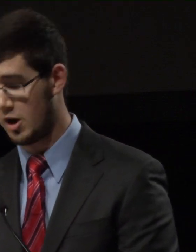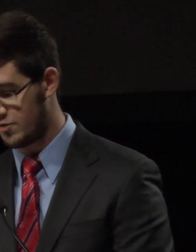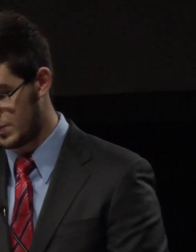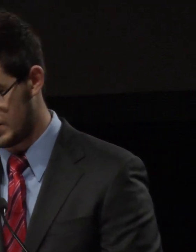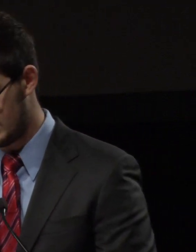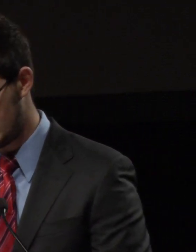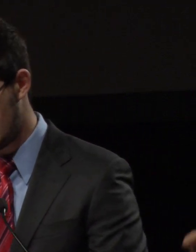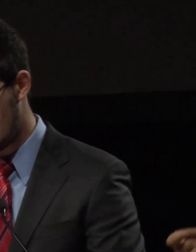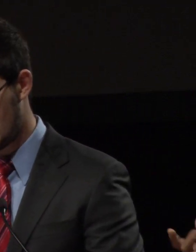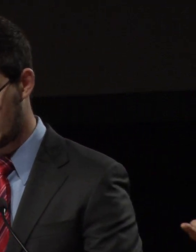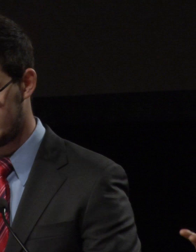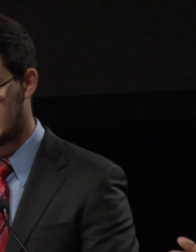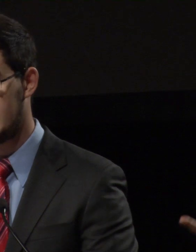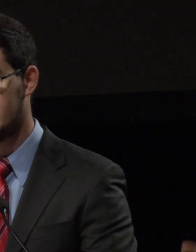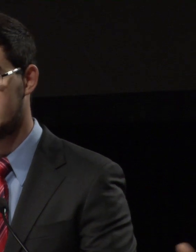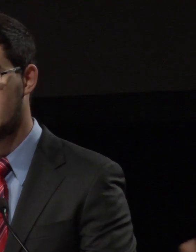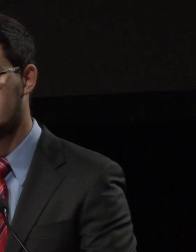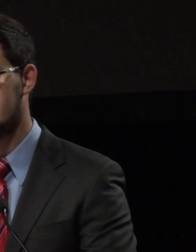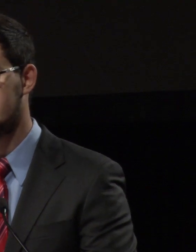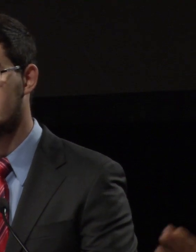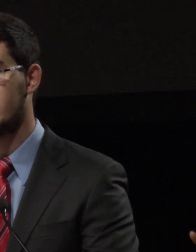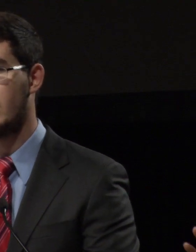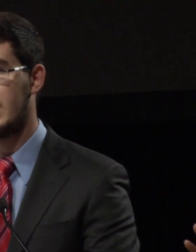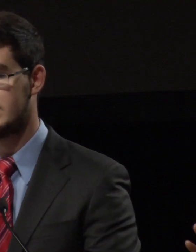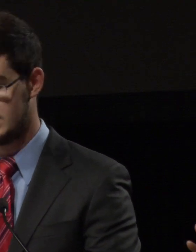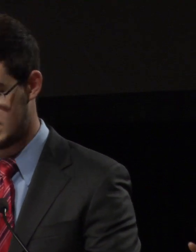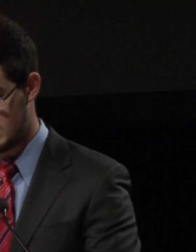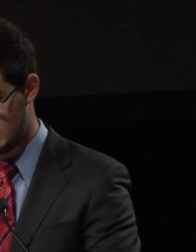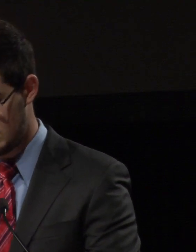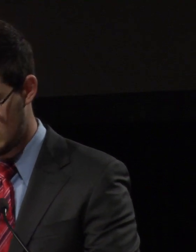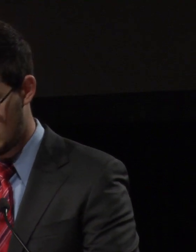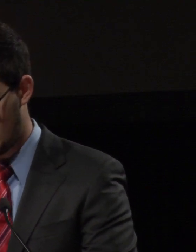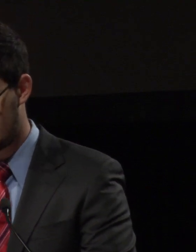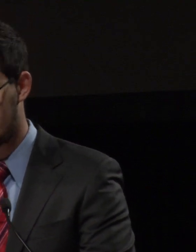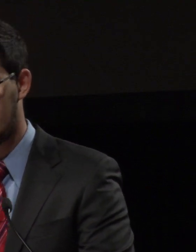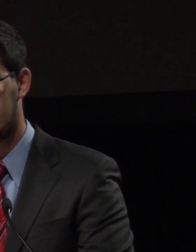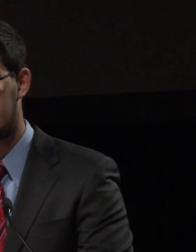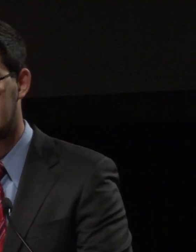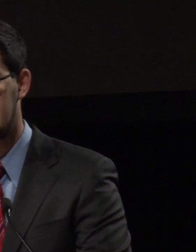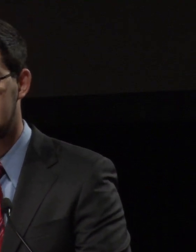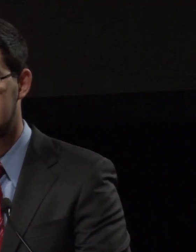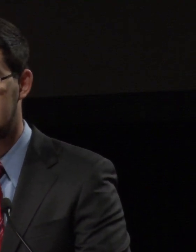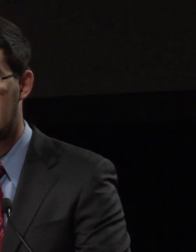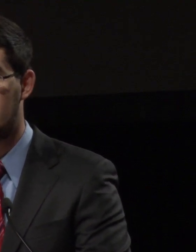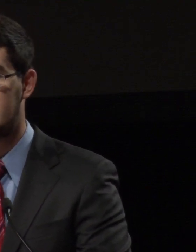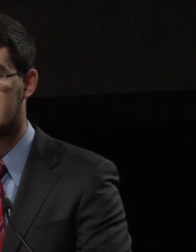IN STUDENT GOVERNMENT WE HAVE TAKEN THIS MOMENT TO REFLECT ON OUR OWN AND SEE HOW WE CAN